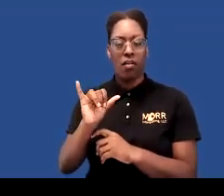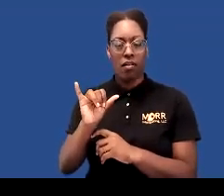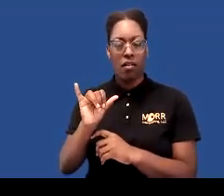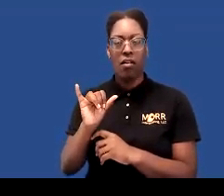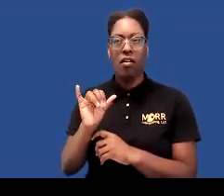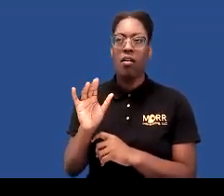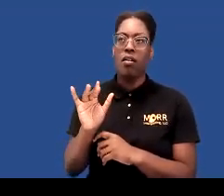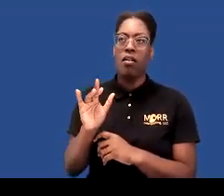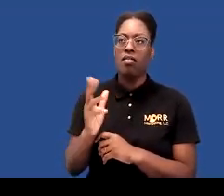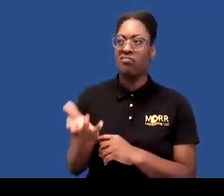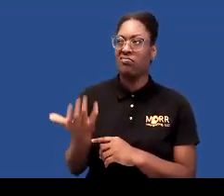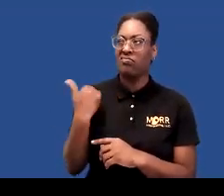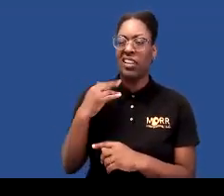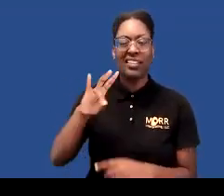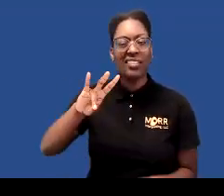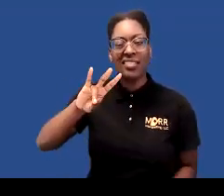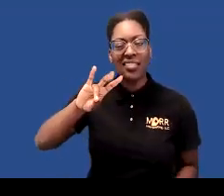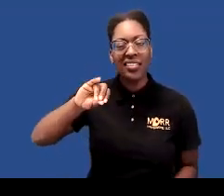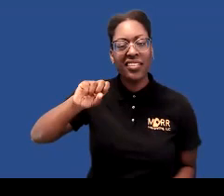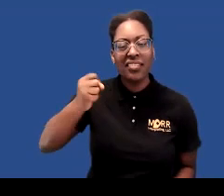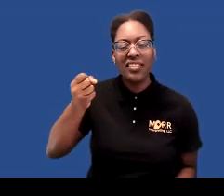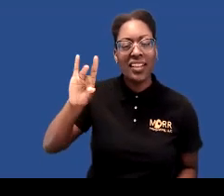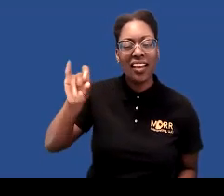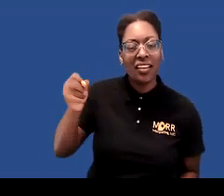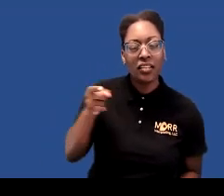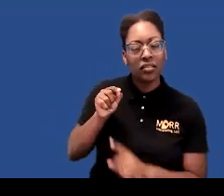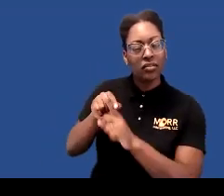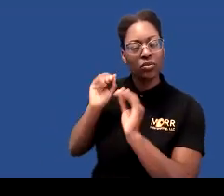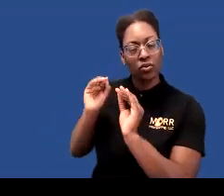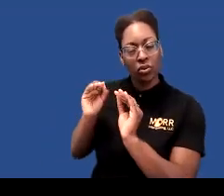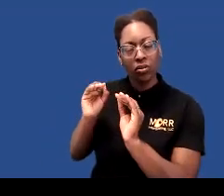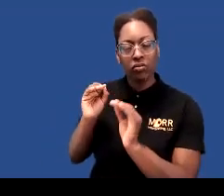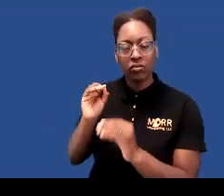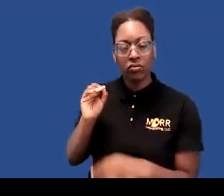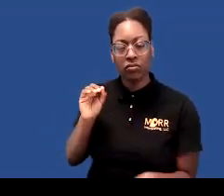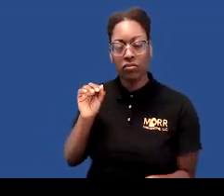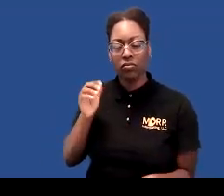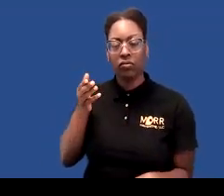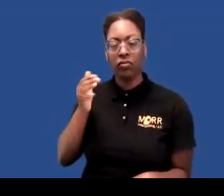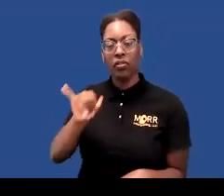early 70s or 80s. But she draws this